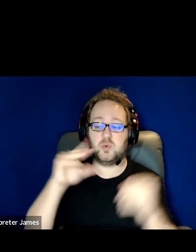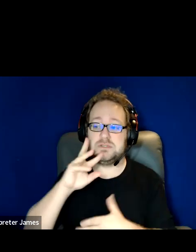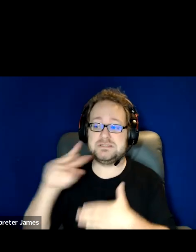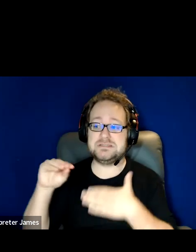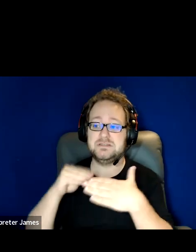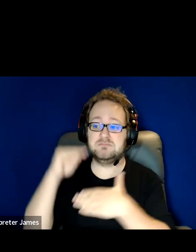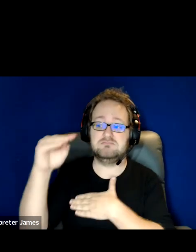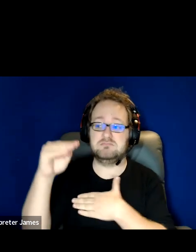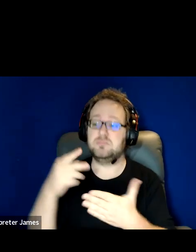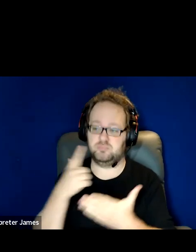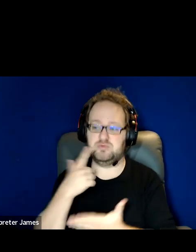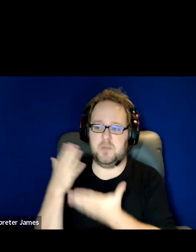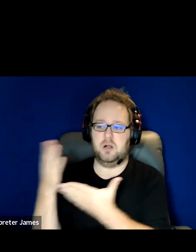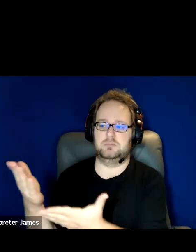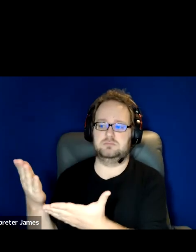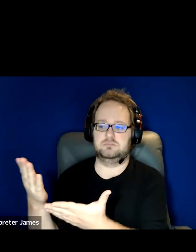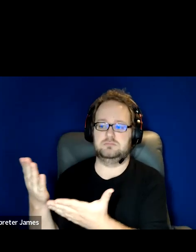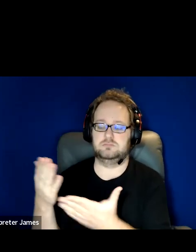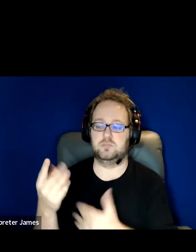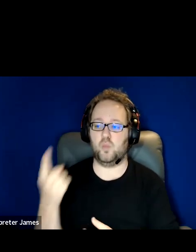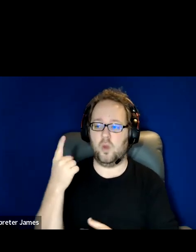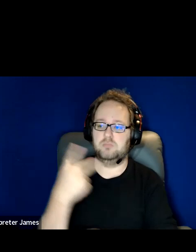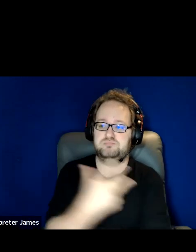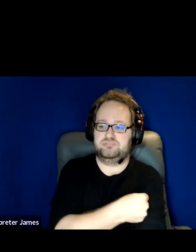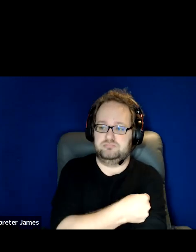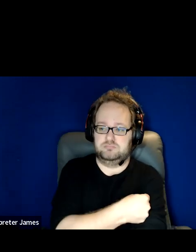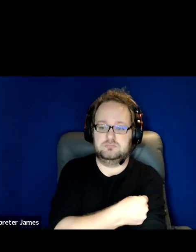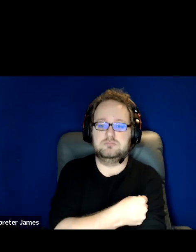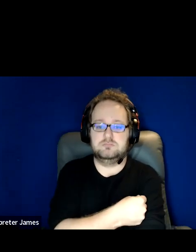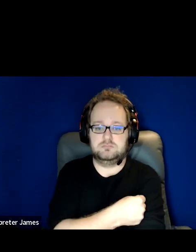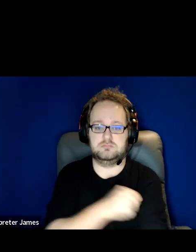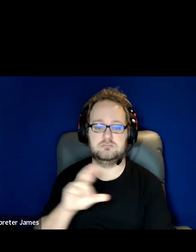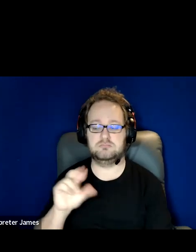recommended to get a single dose of RSV vaccine and this